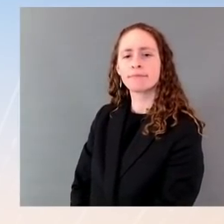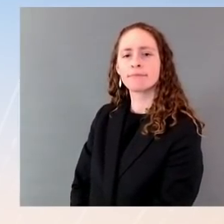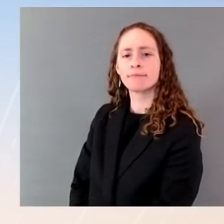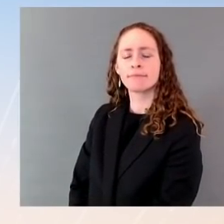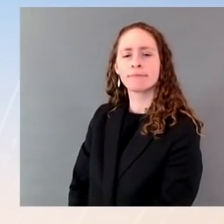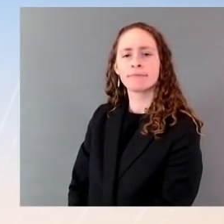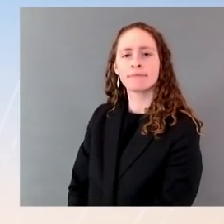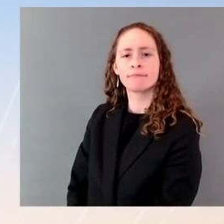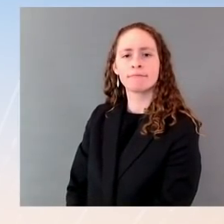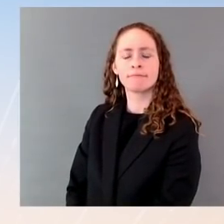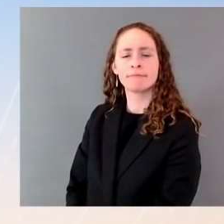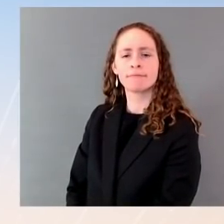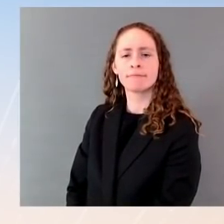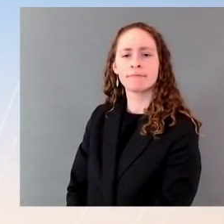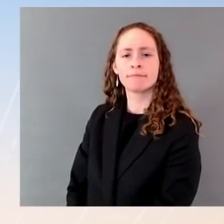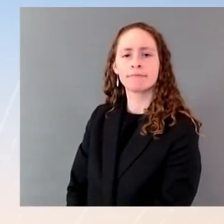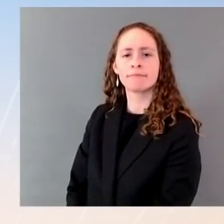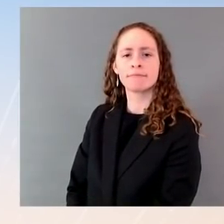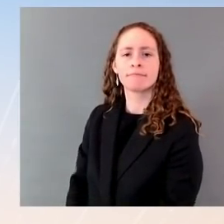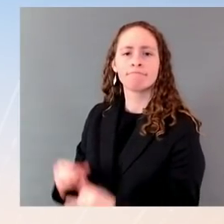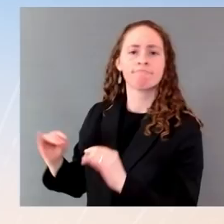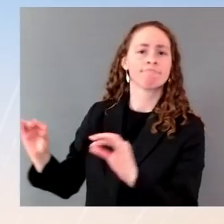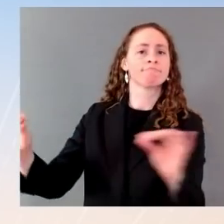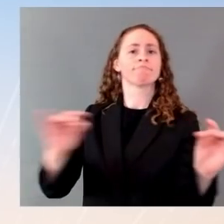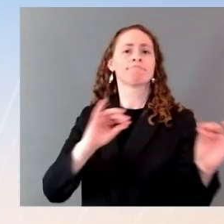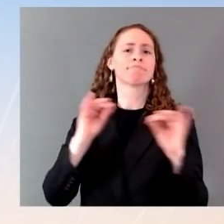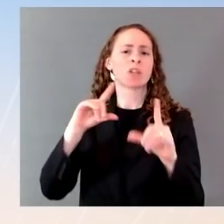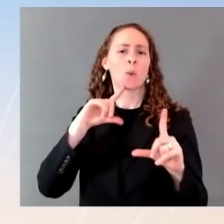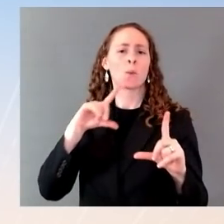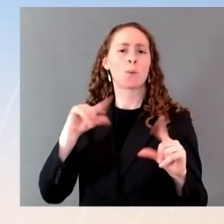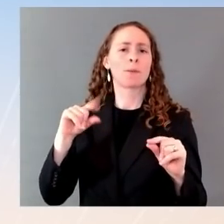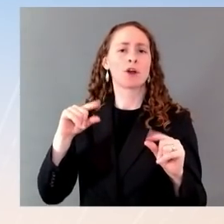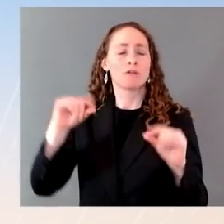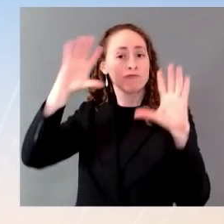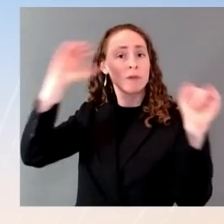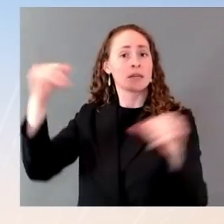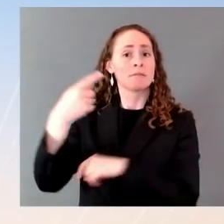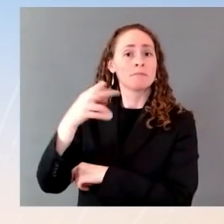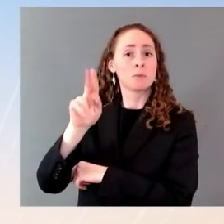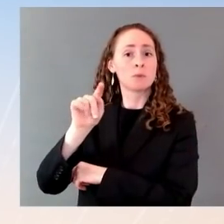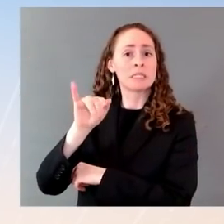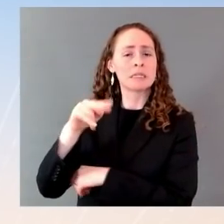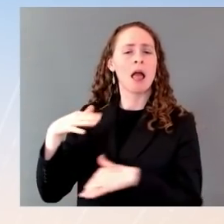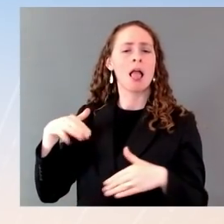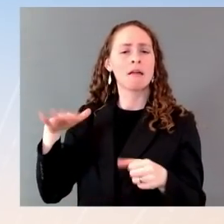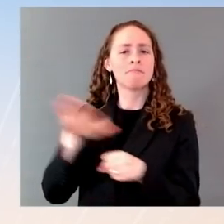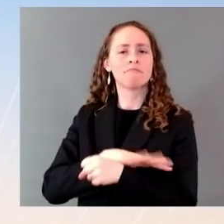on whether or not that is his intention? Mr. Sullivan: We still do not believe that President Putin has made a decision.